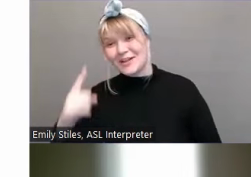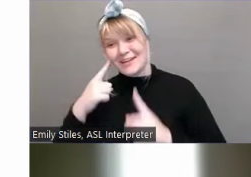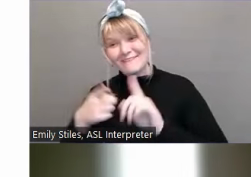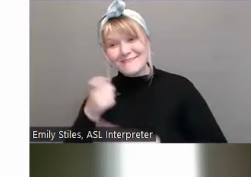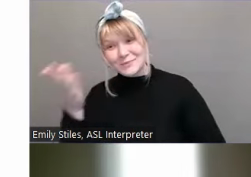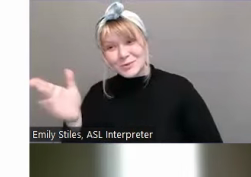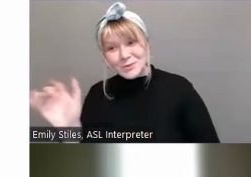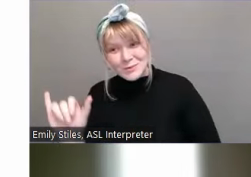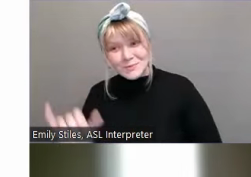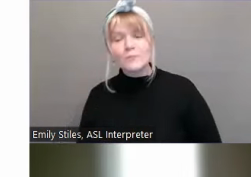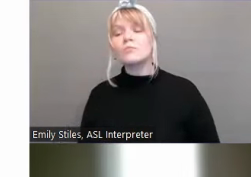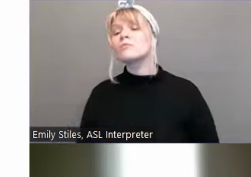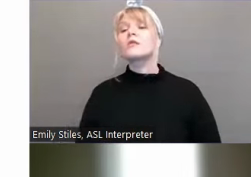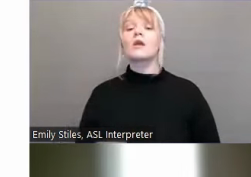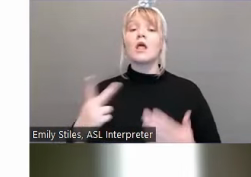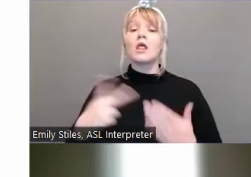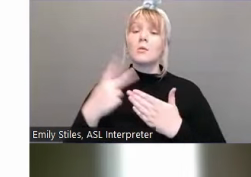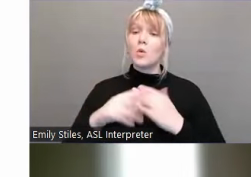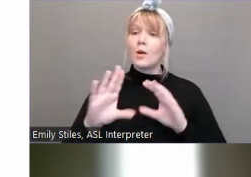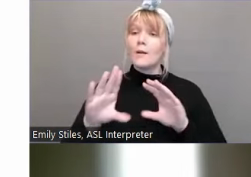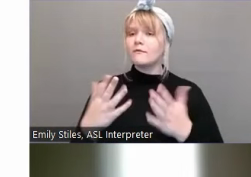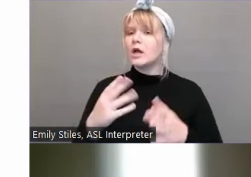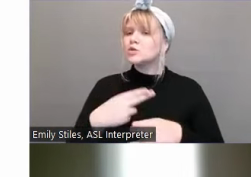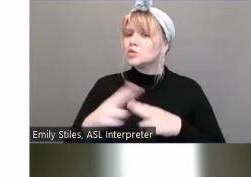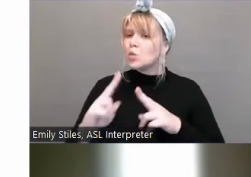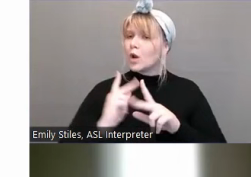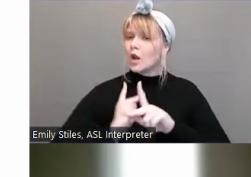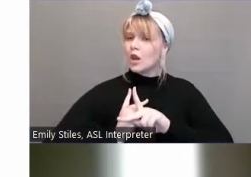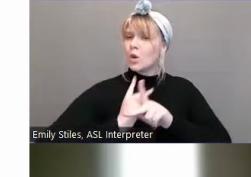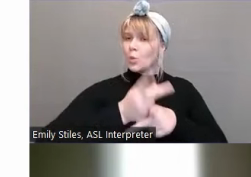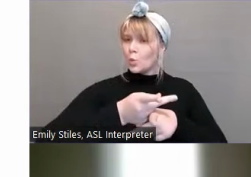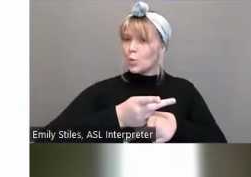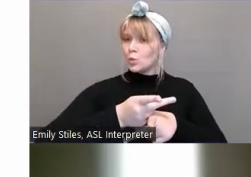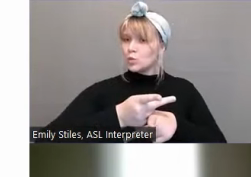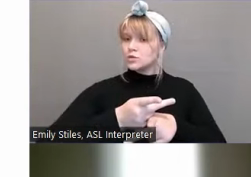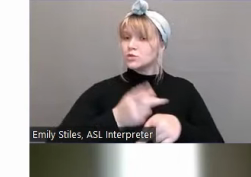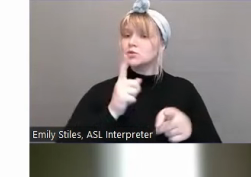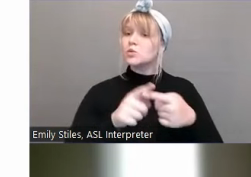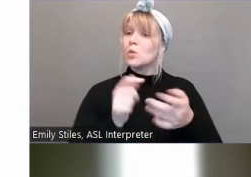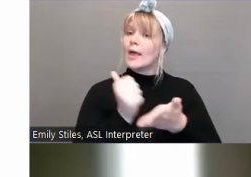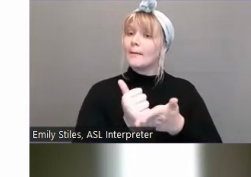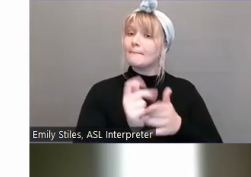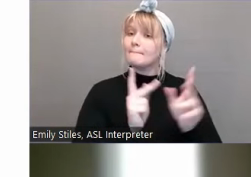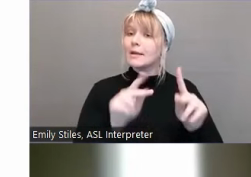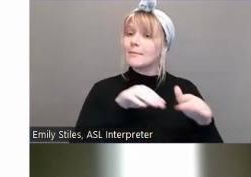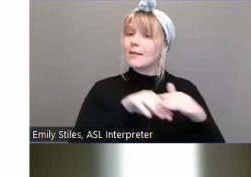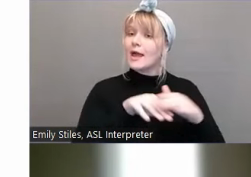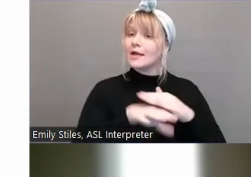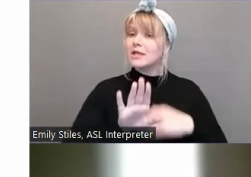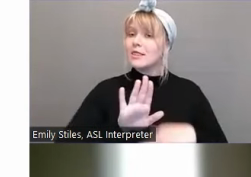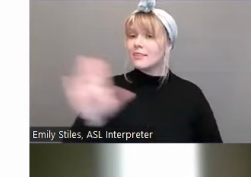The program provides short-term loans in part to help people access their homes.